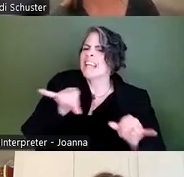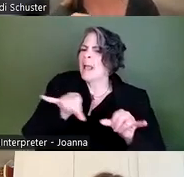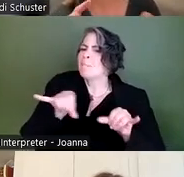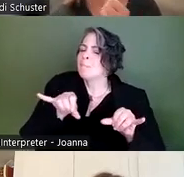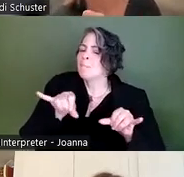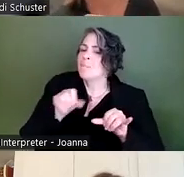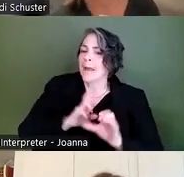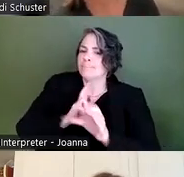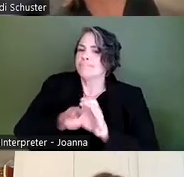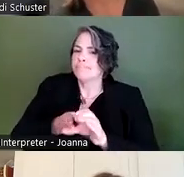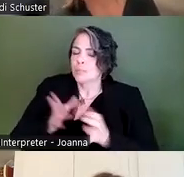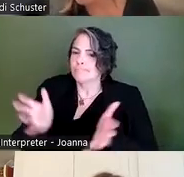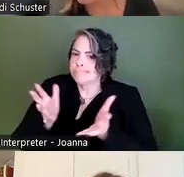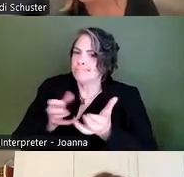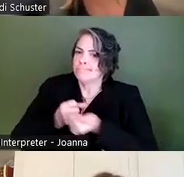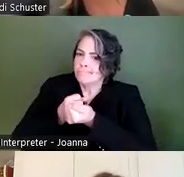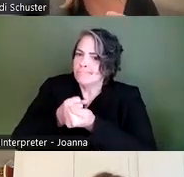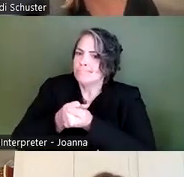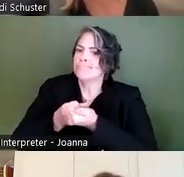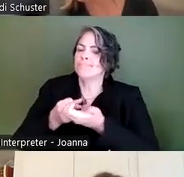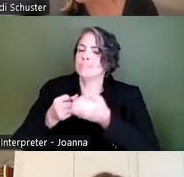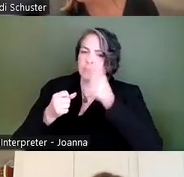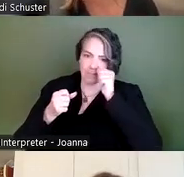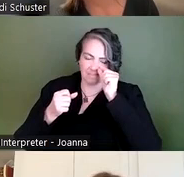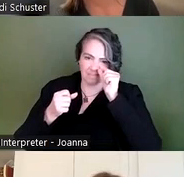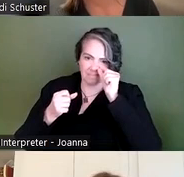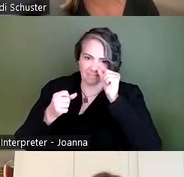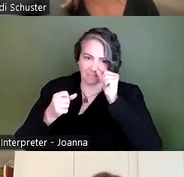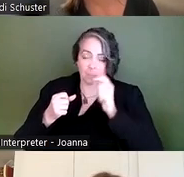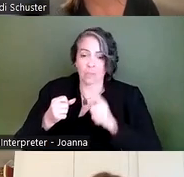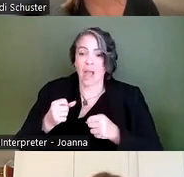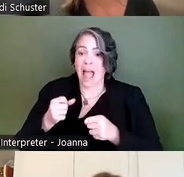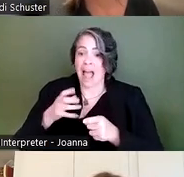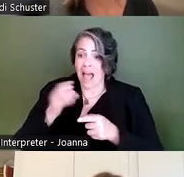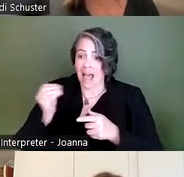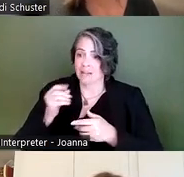found that substance use disclosure was two fold higher in kids who were screened with